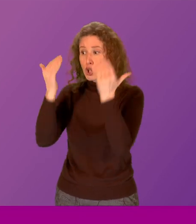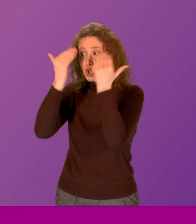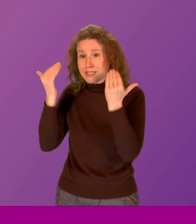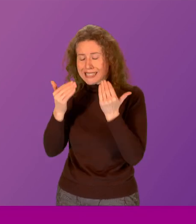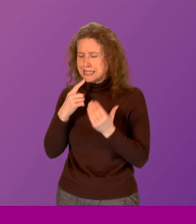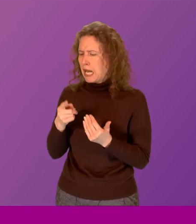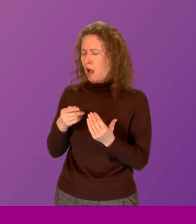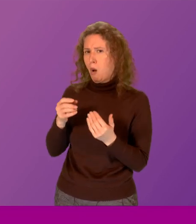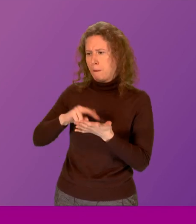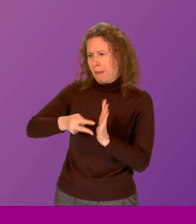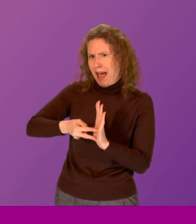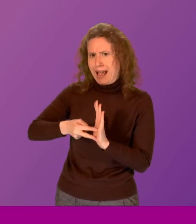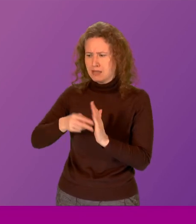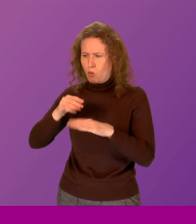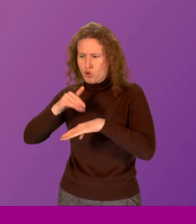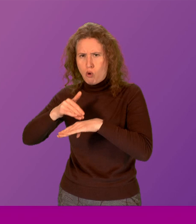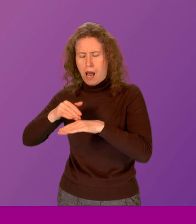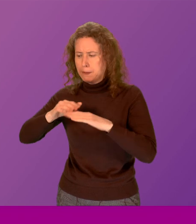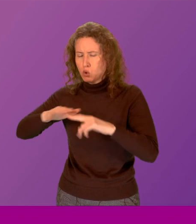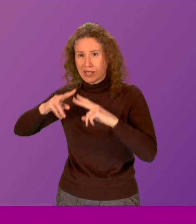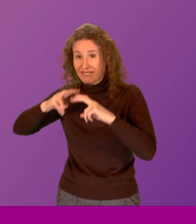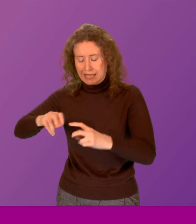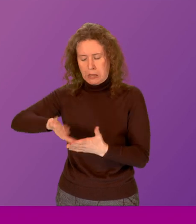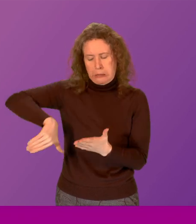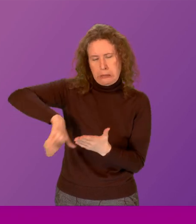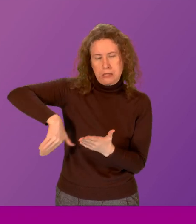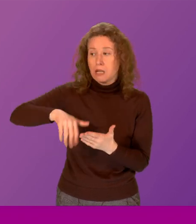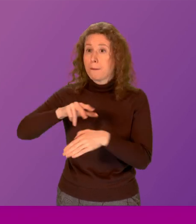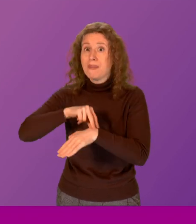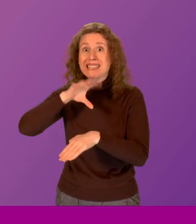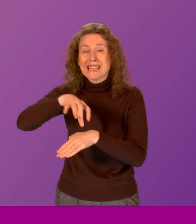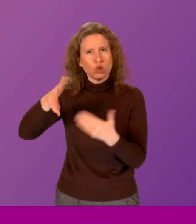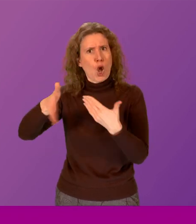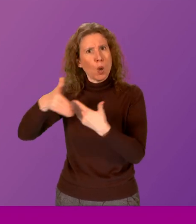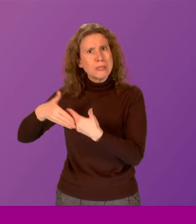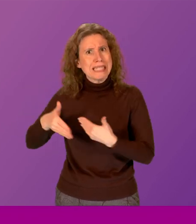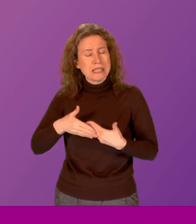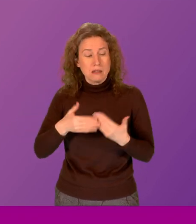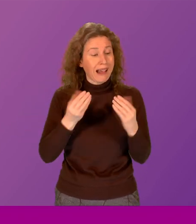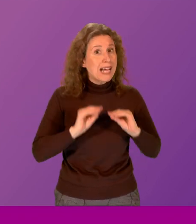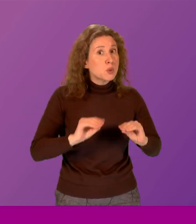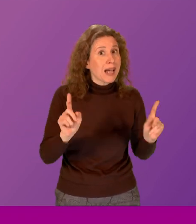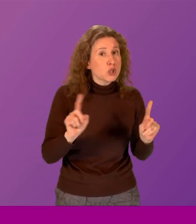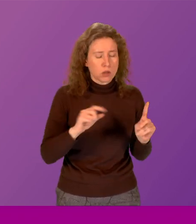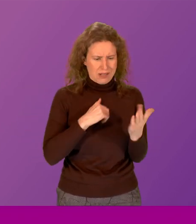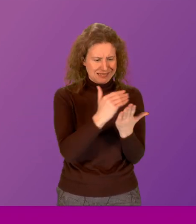plans to let crimes go uninvestigated are being green-lighted and, across the country, police stations are closing. In education, standards are falling,